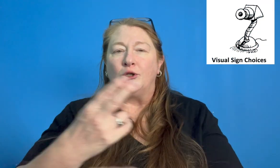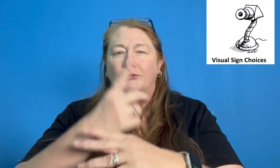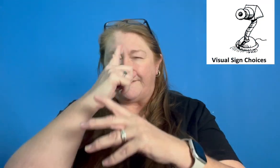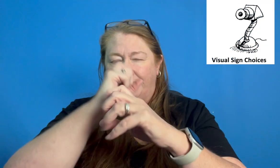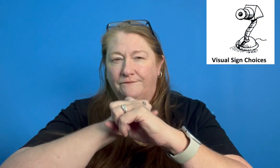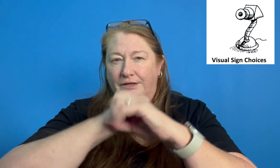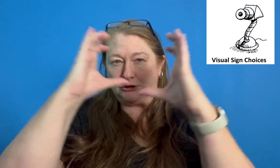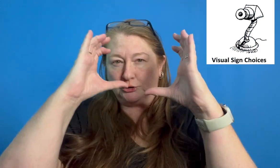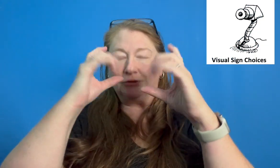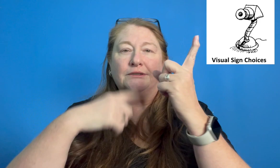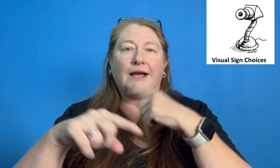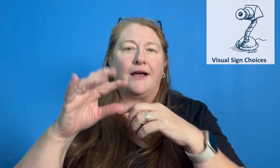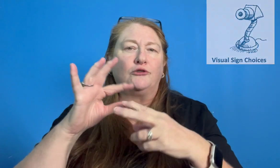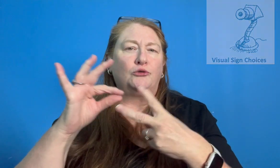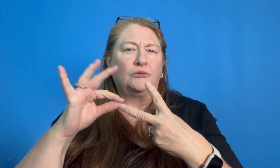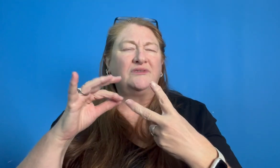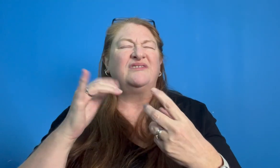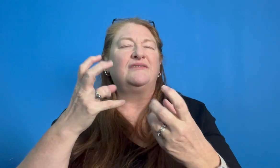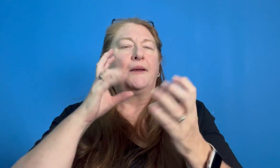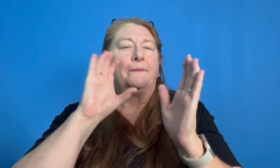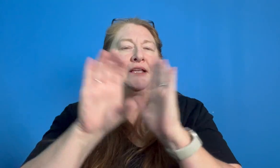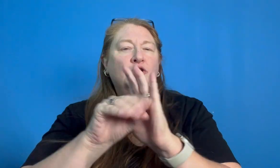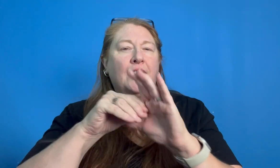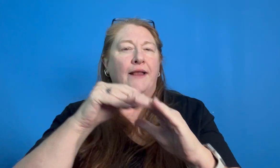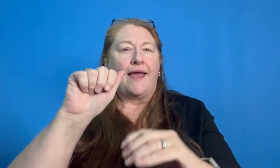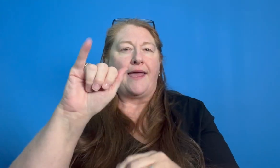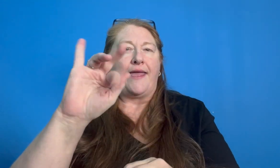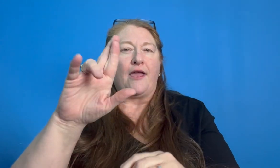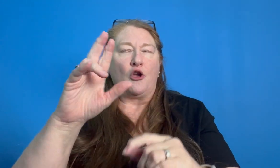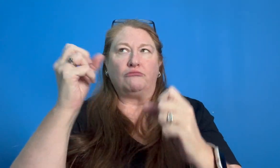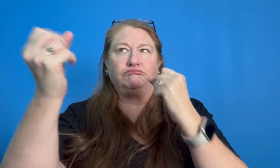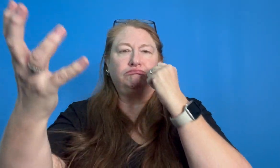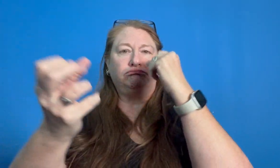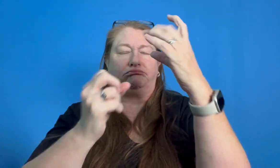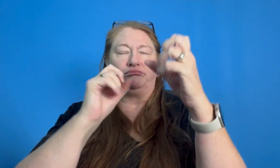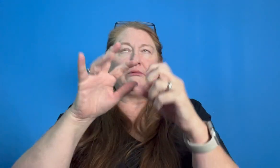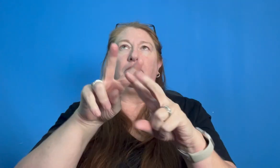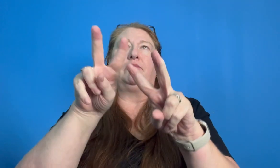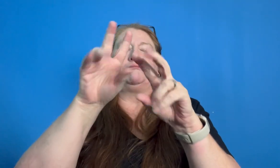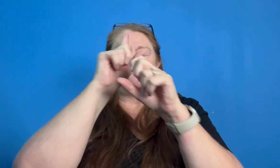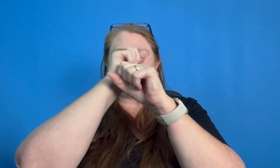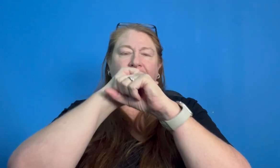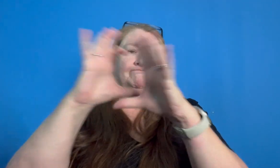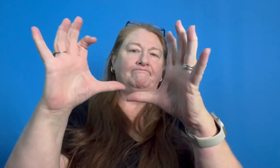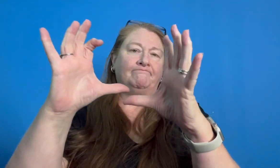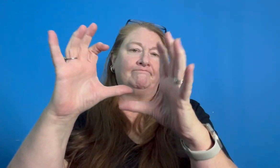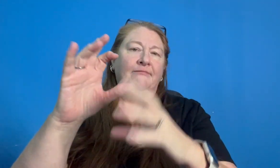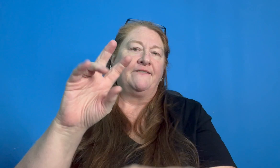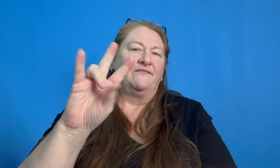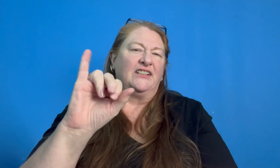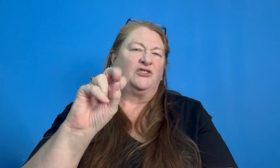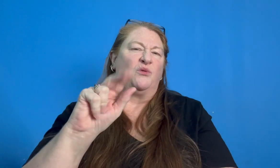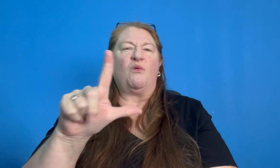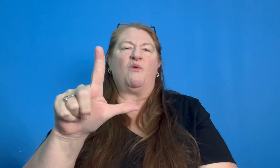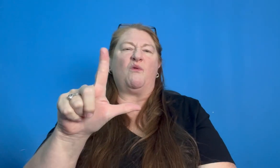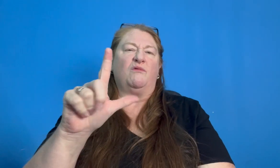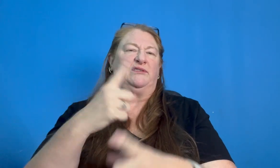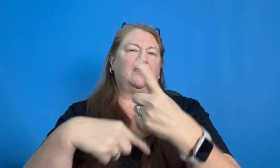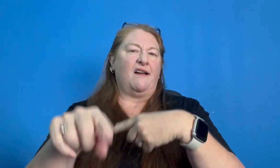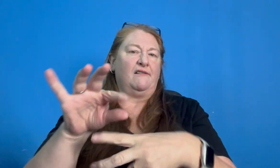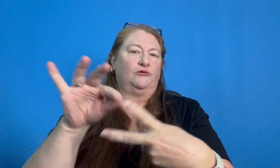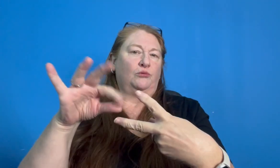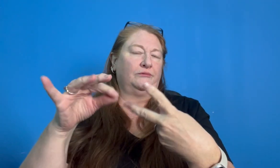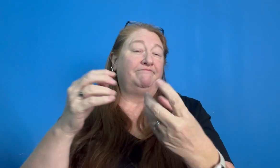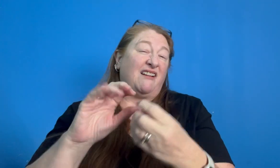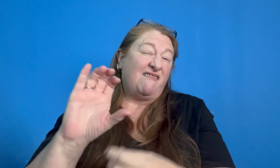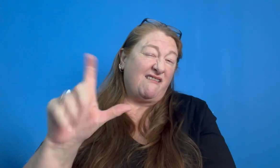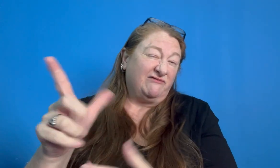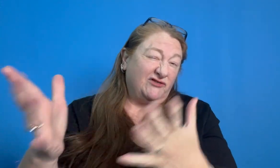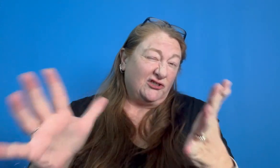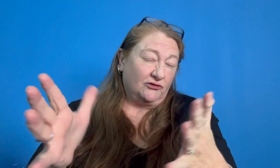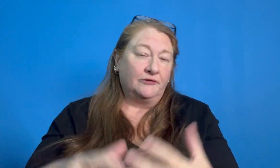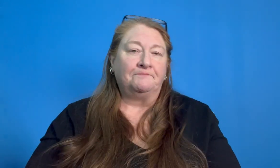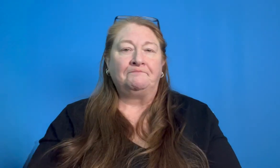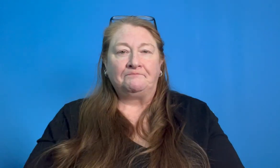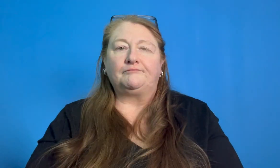Use visual sign choices - use signs that will give you a mental picture and it is like using classifiers too.